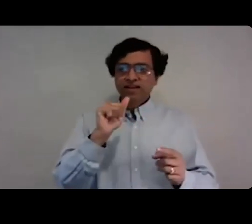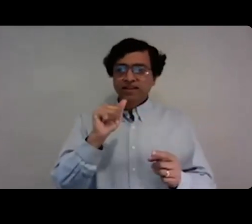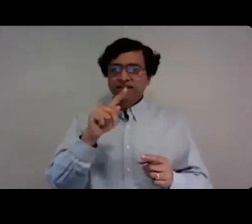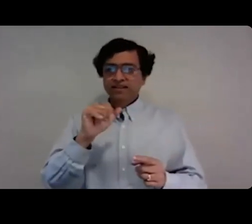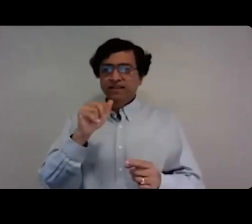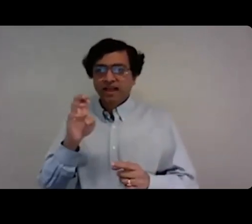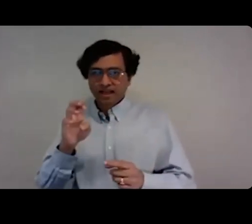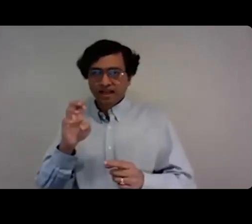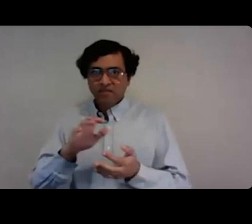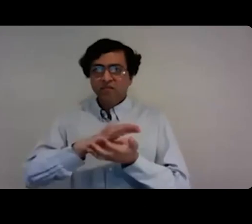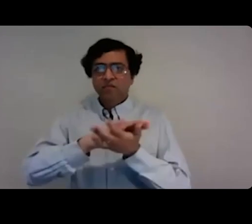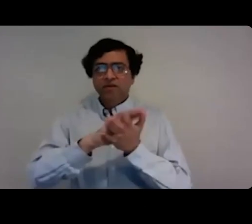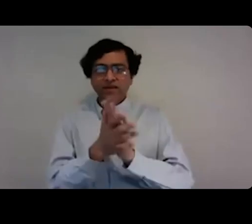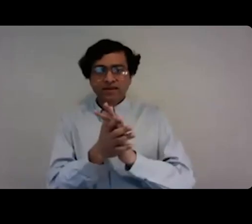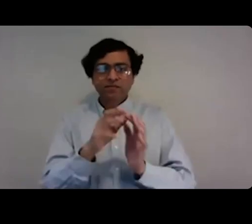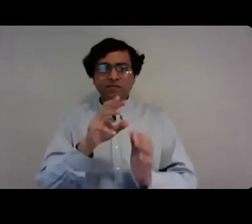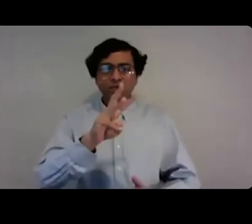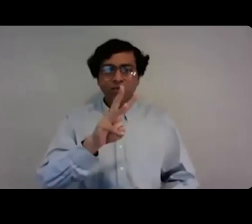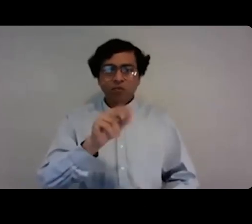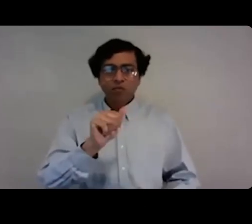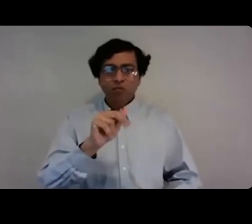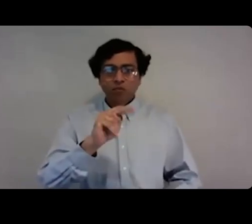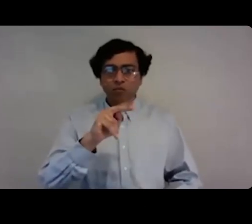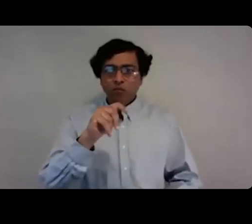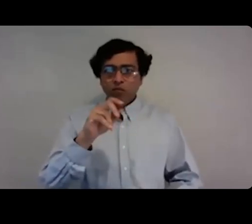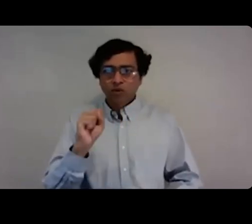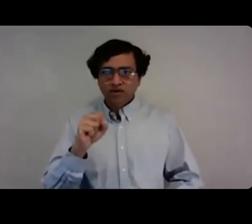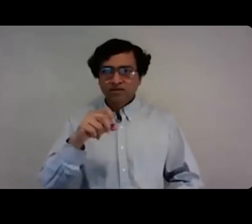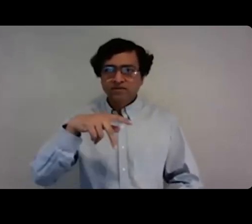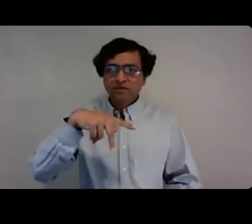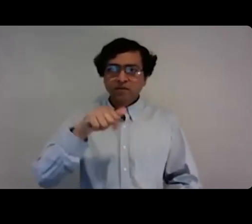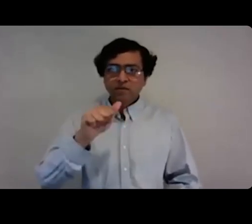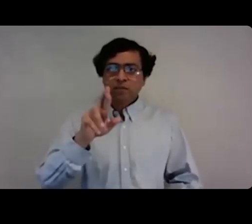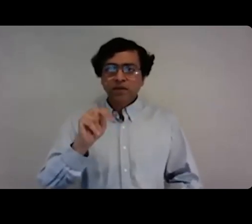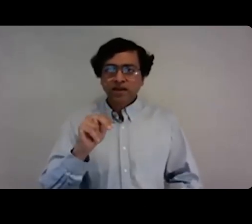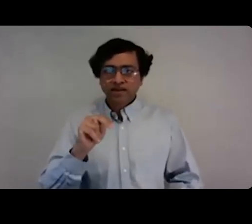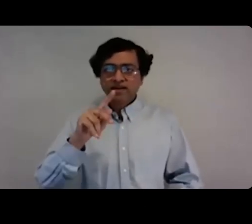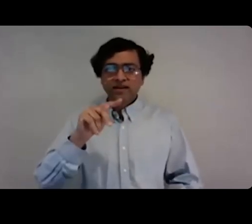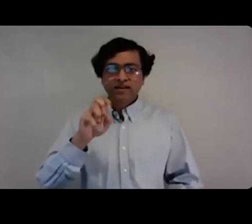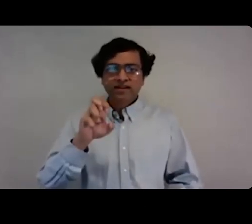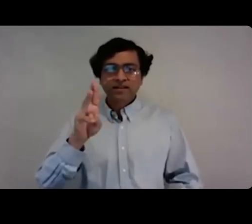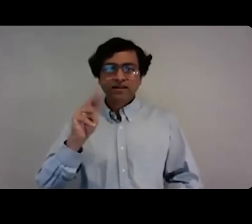So it starts with "Once upon a time," but you can see that it is written as